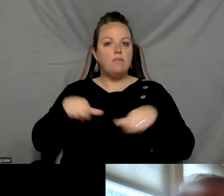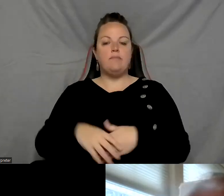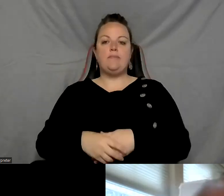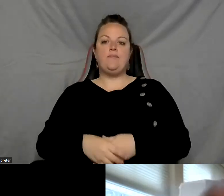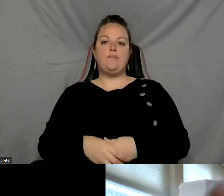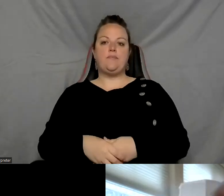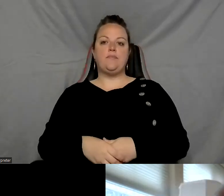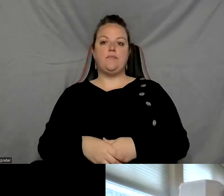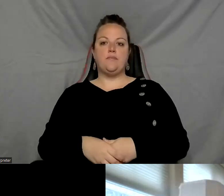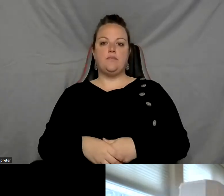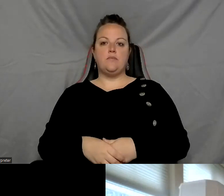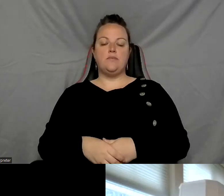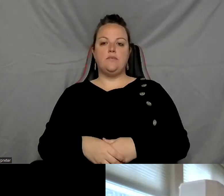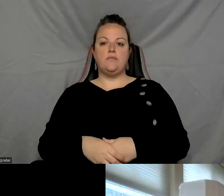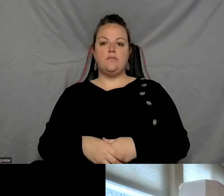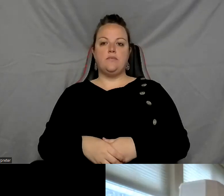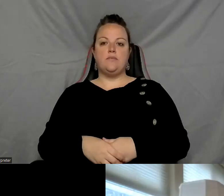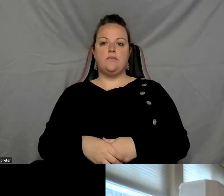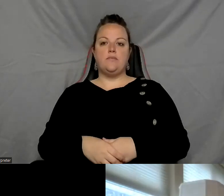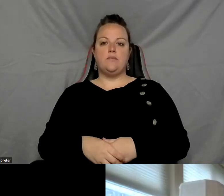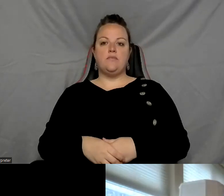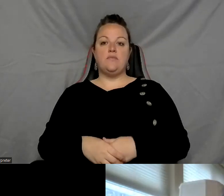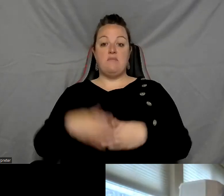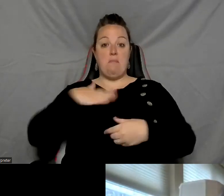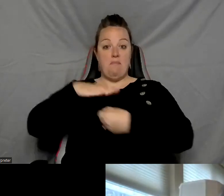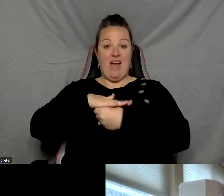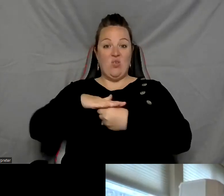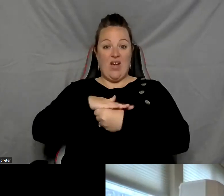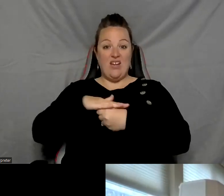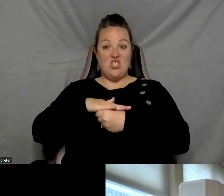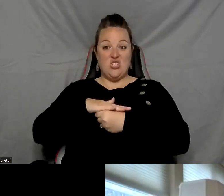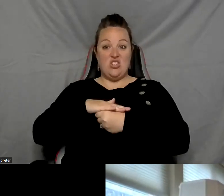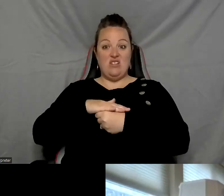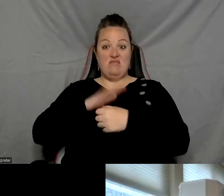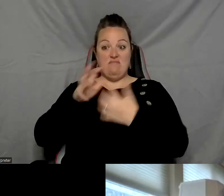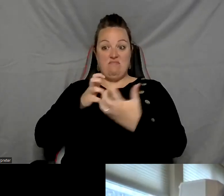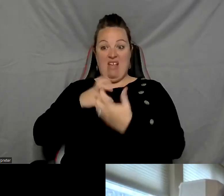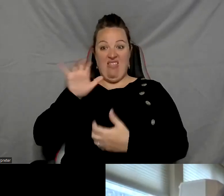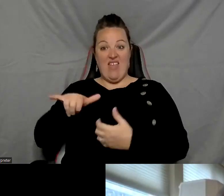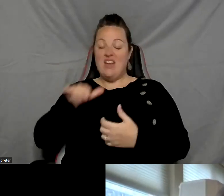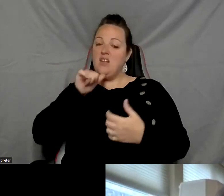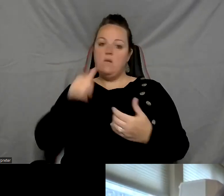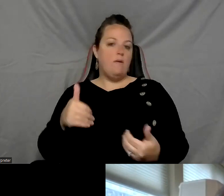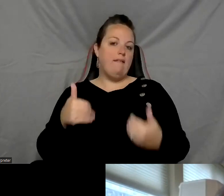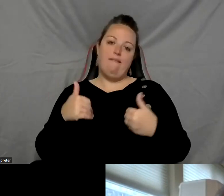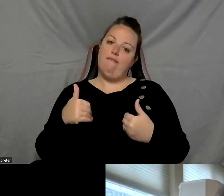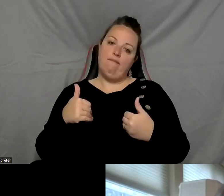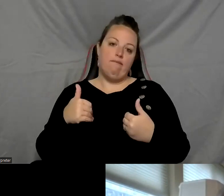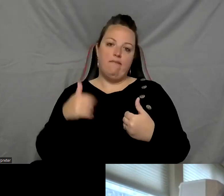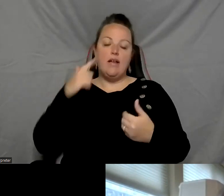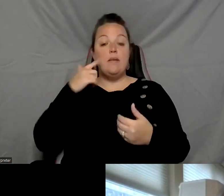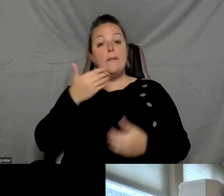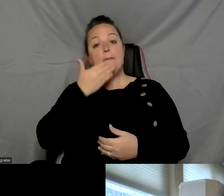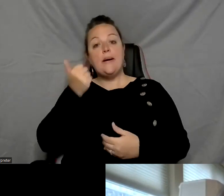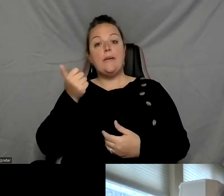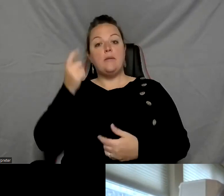have to those choices. I think I would be better to be mentally and emotionally to be